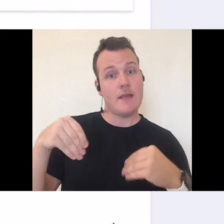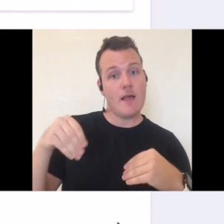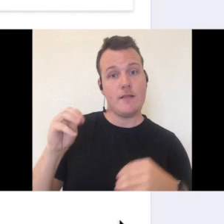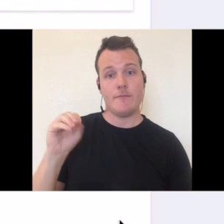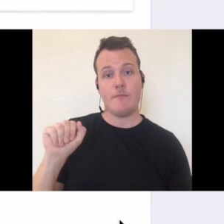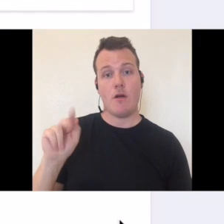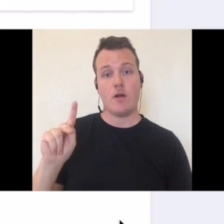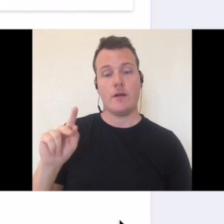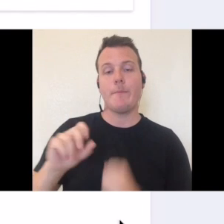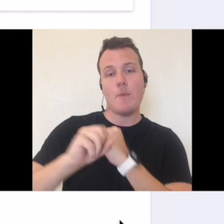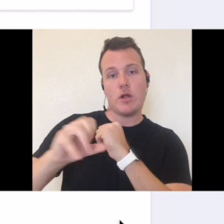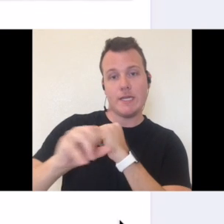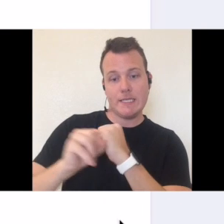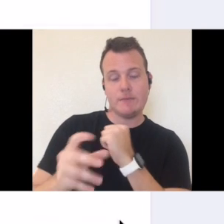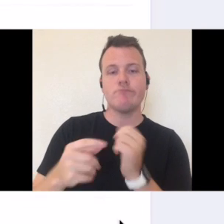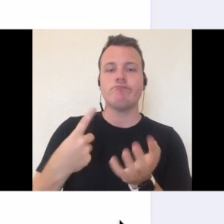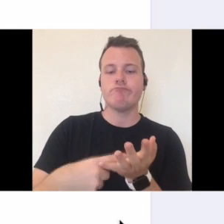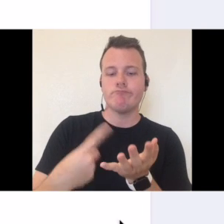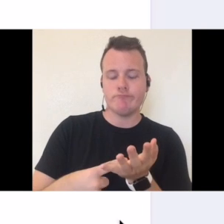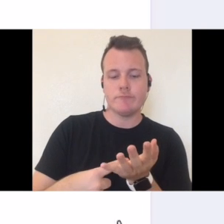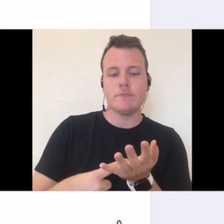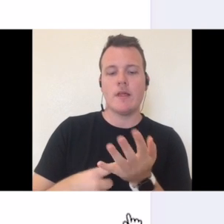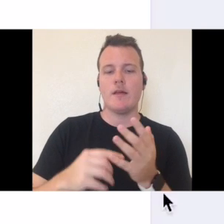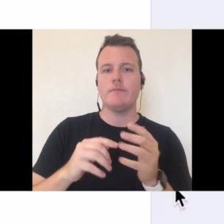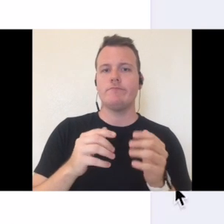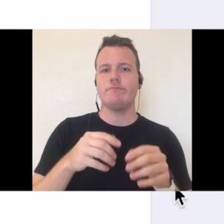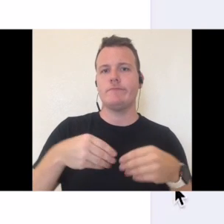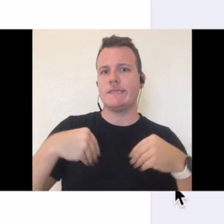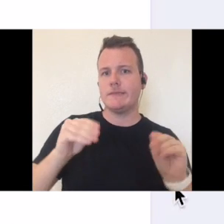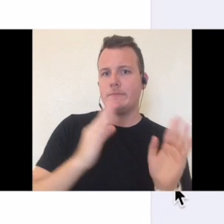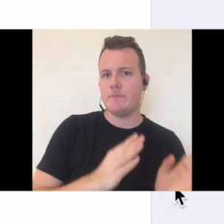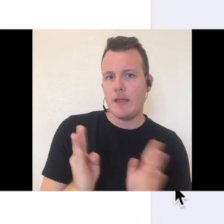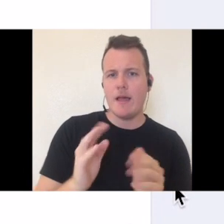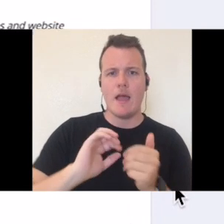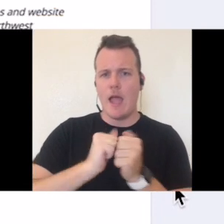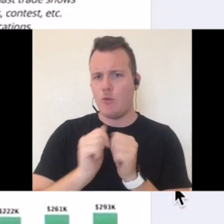marketing section, you can talk about your sales plans and how you'll market